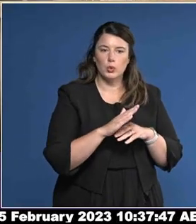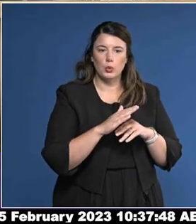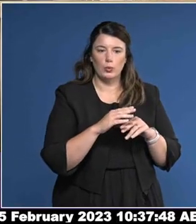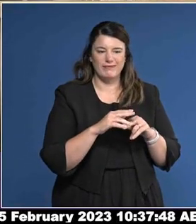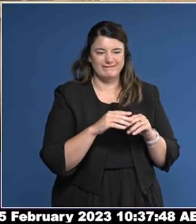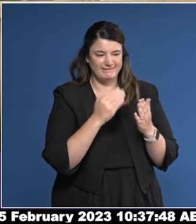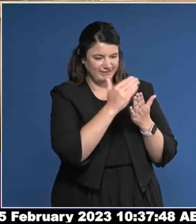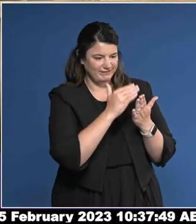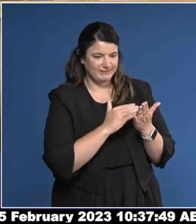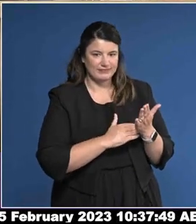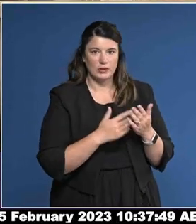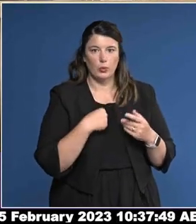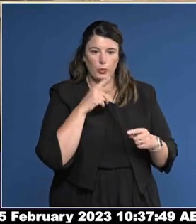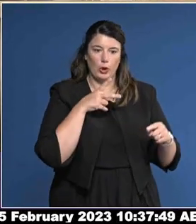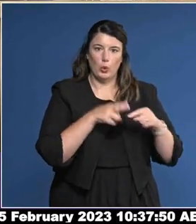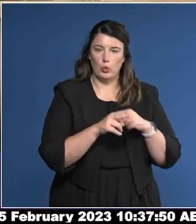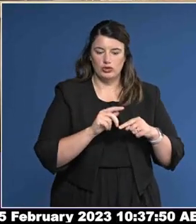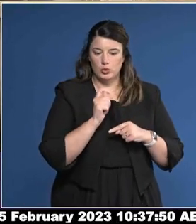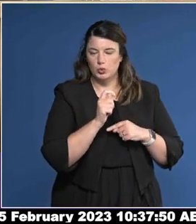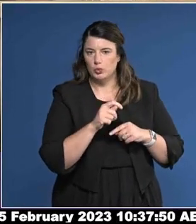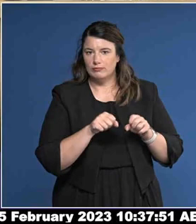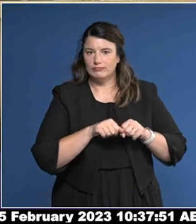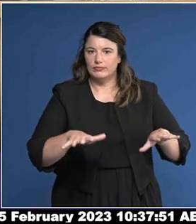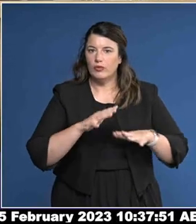to be launched across the organisation which will supersede those documents.